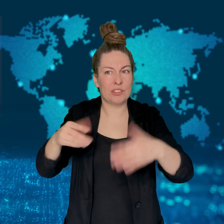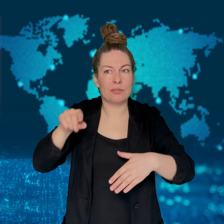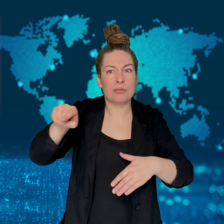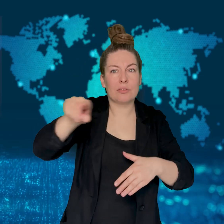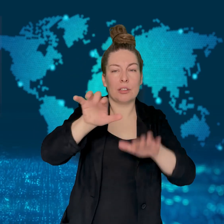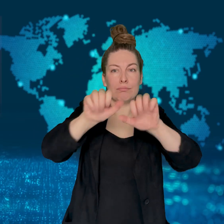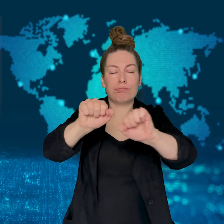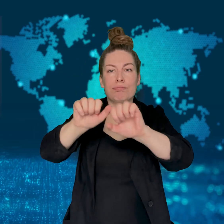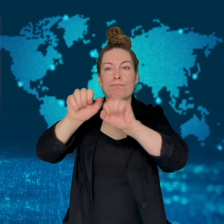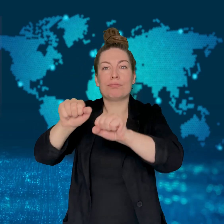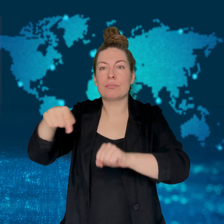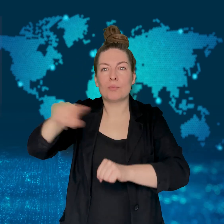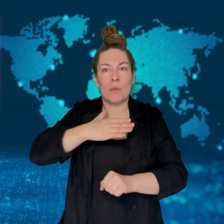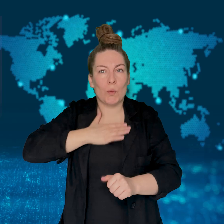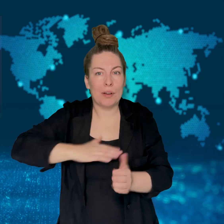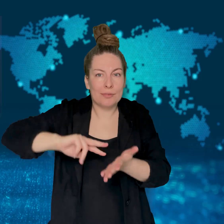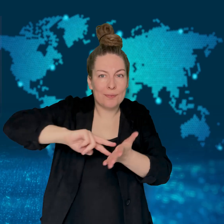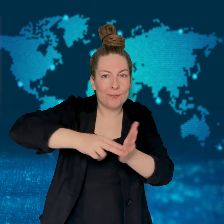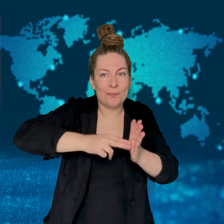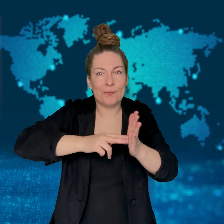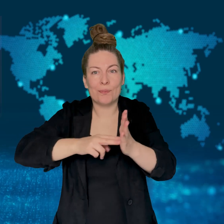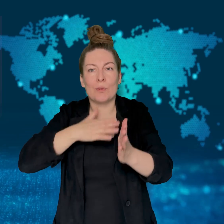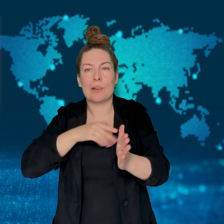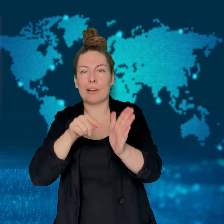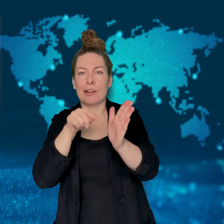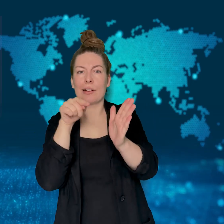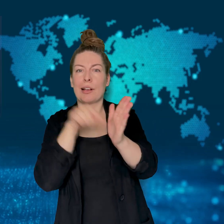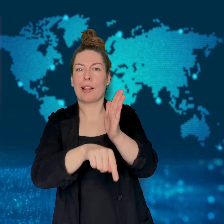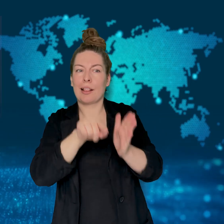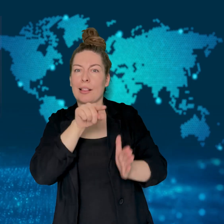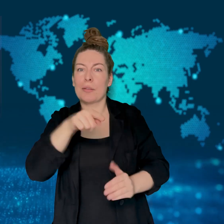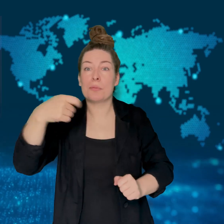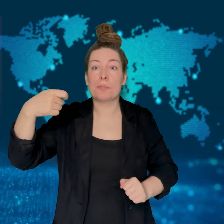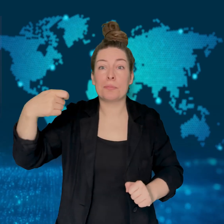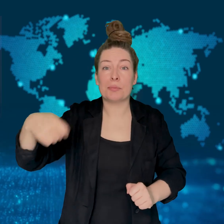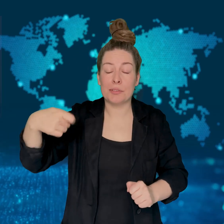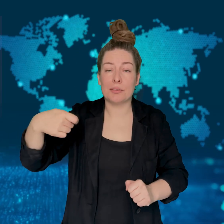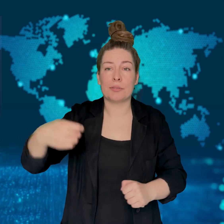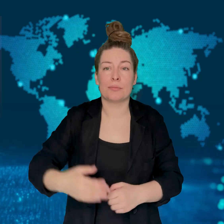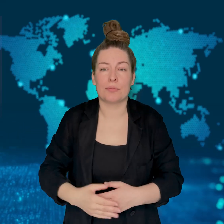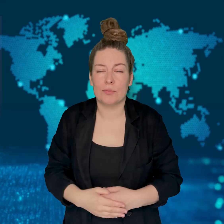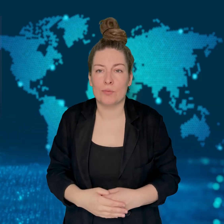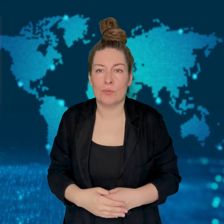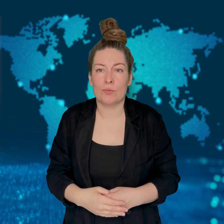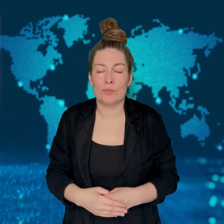It is not the first time Ukraine has uncovered